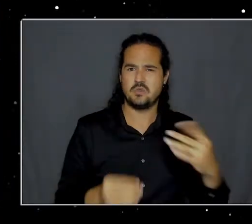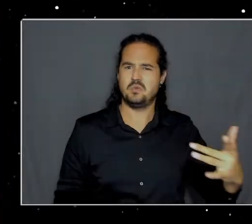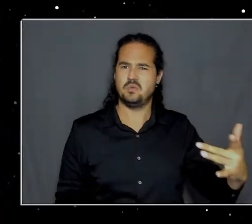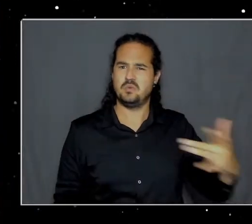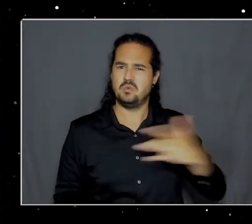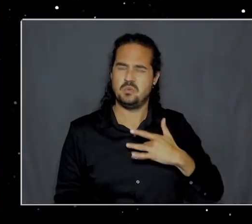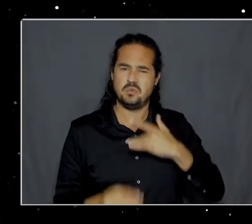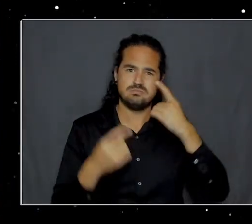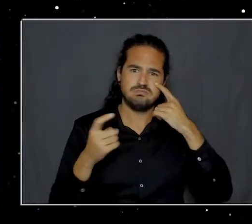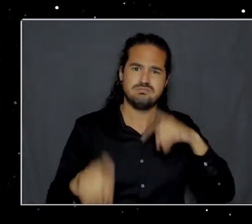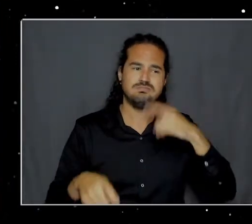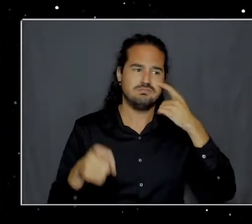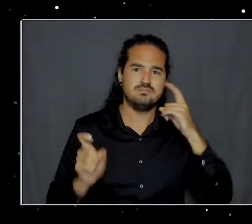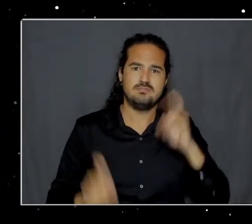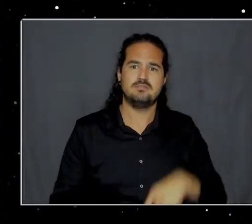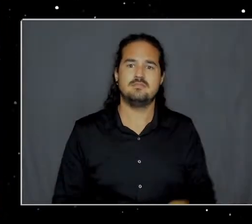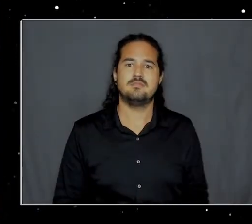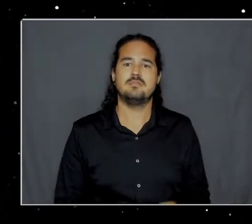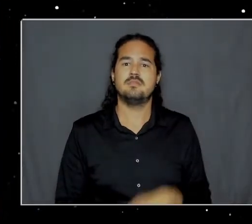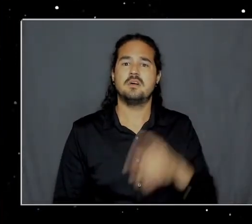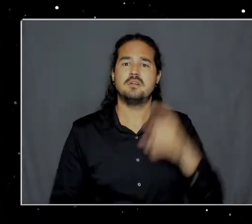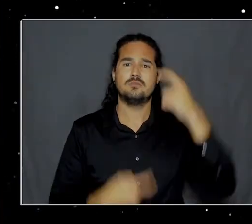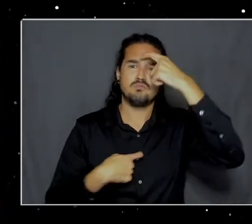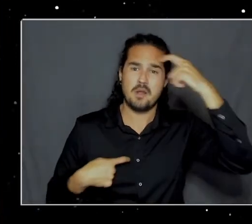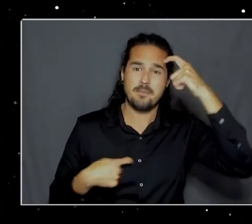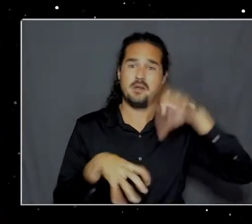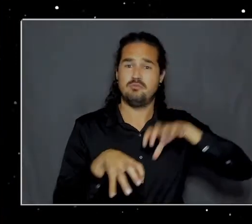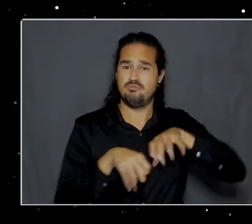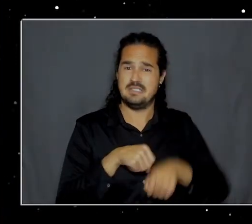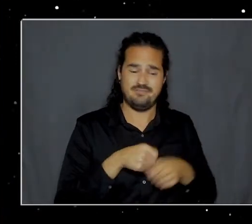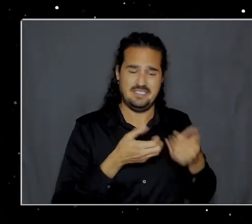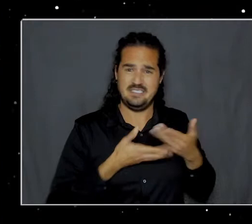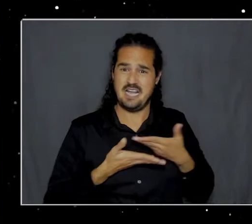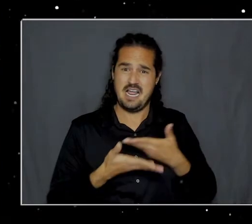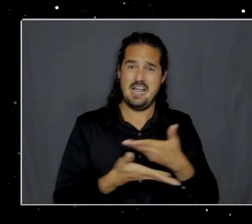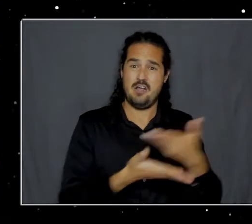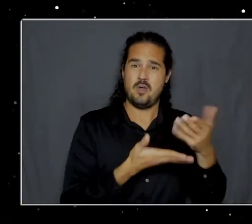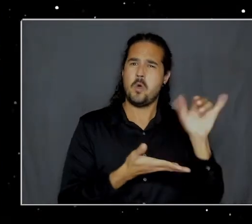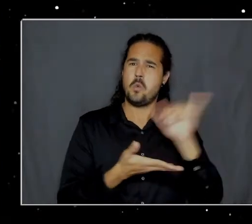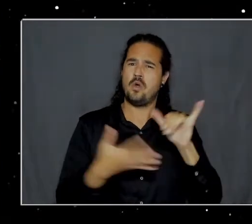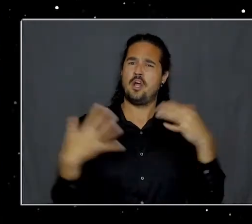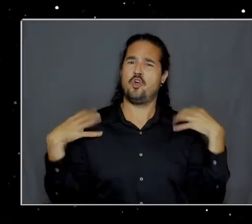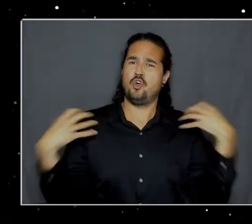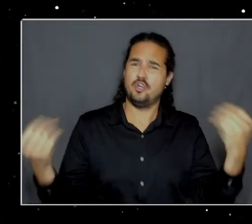AND EVERY SINGLE TIME THEY TESTIFIED AND SHARED THEIR